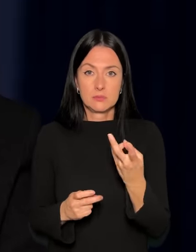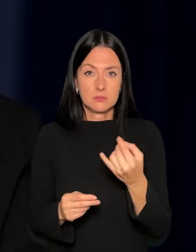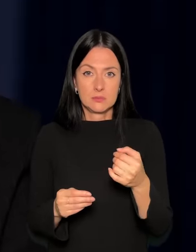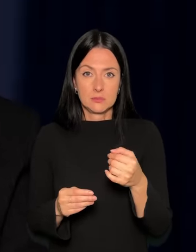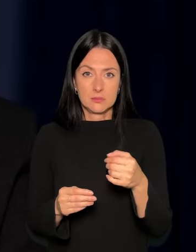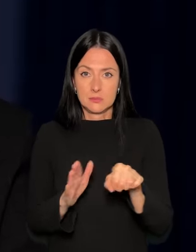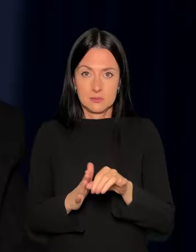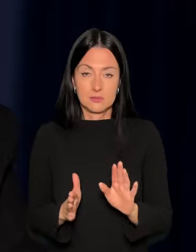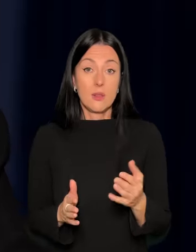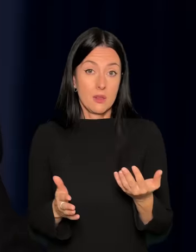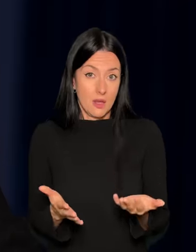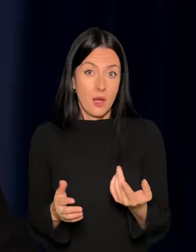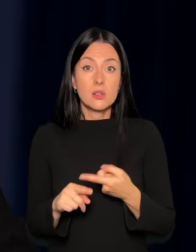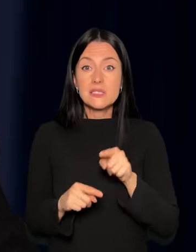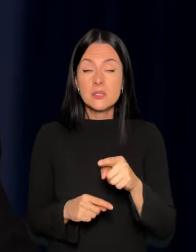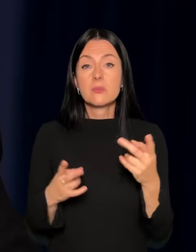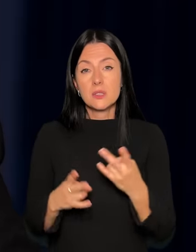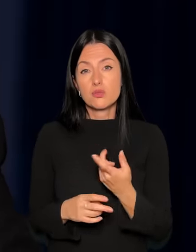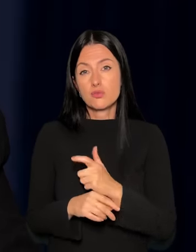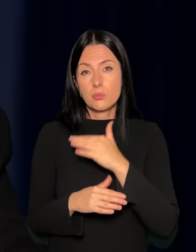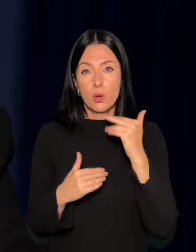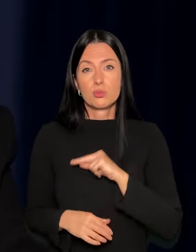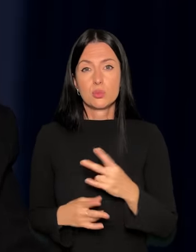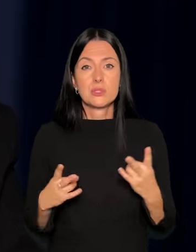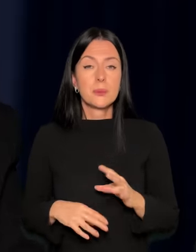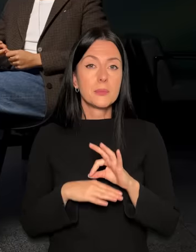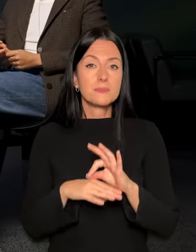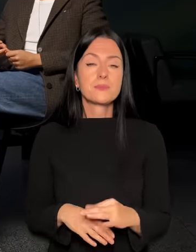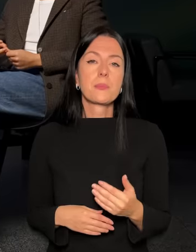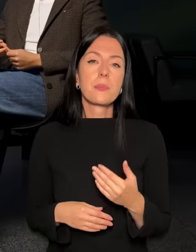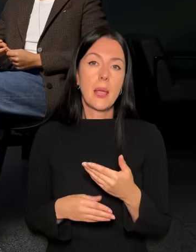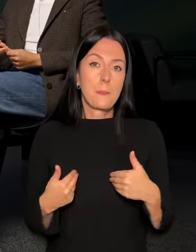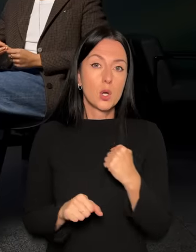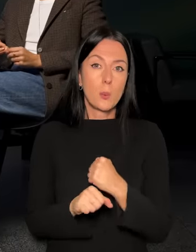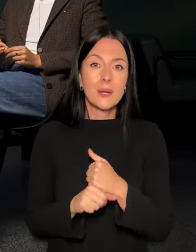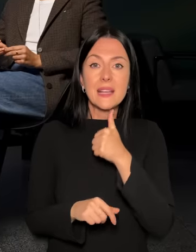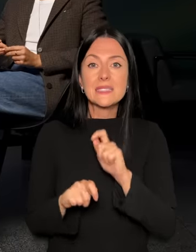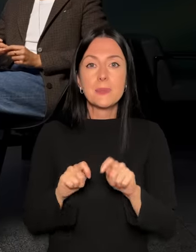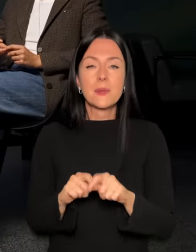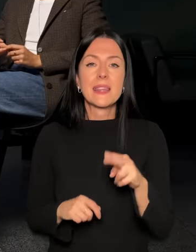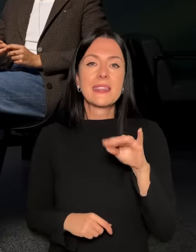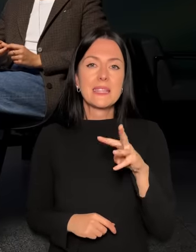so there's a lot of work to be done in this regard. We conducted an experiment with Dima Shchebetiuk